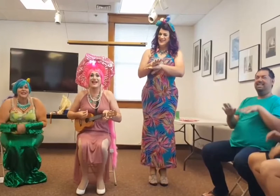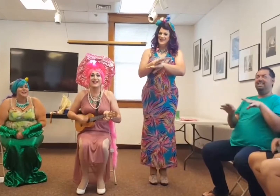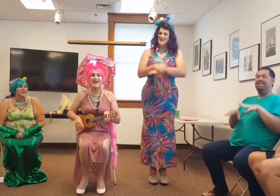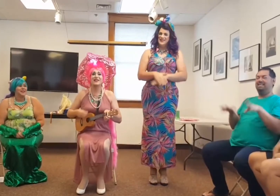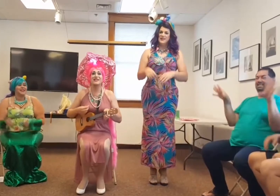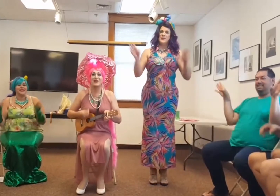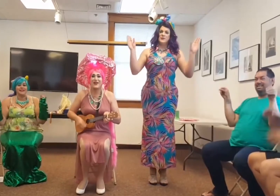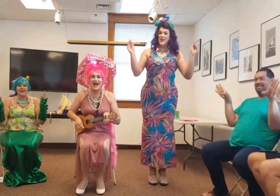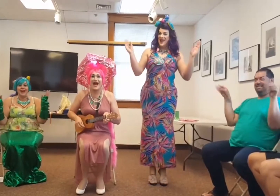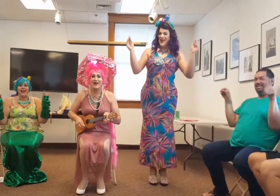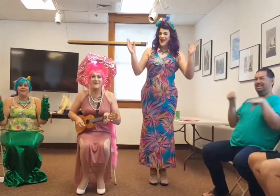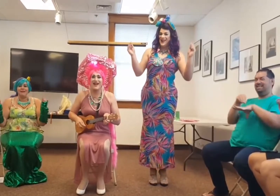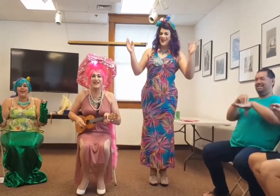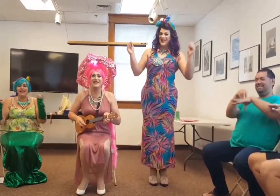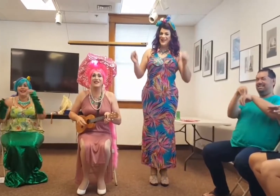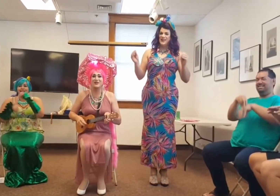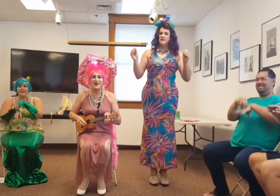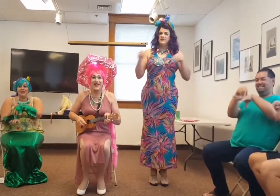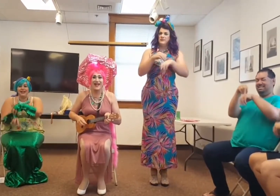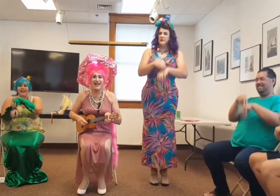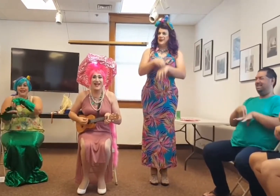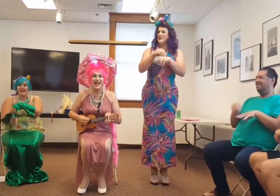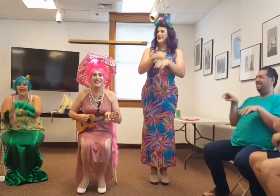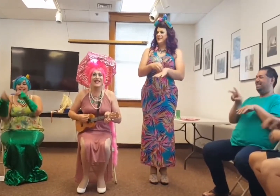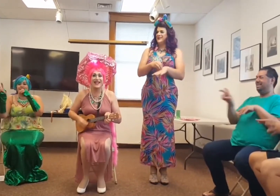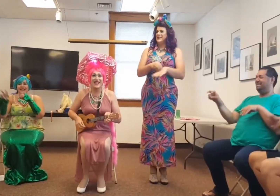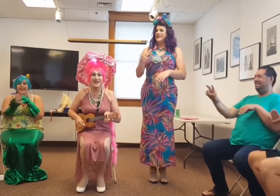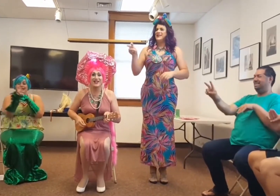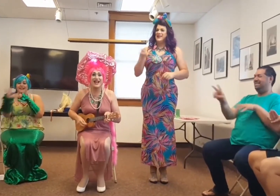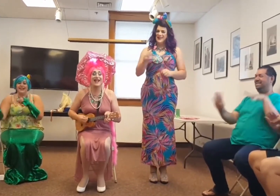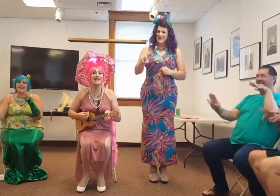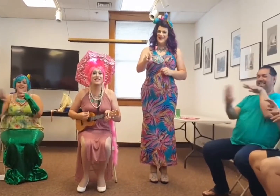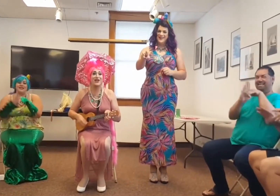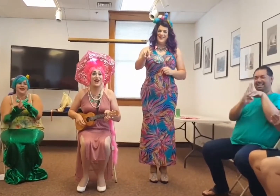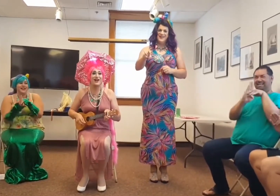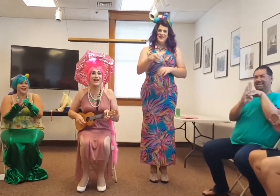There's a crab and a squid and an eel and a shark